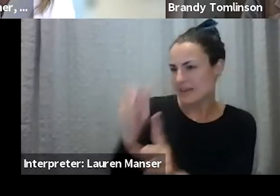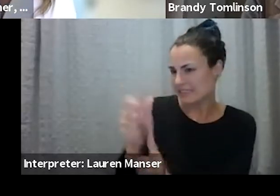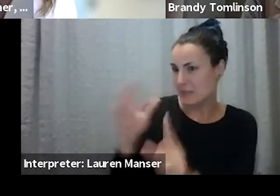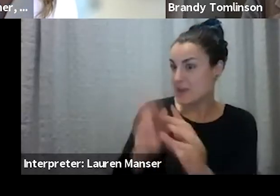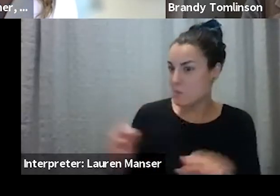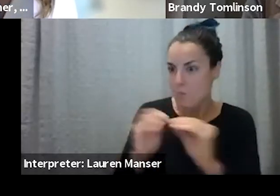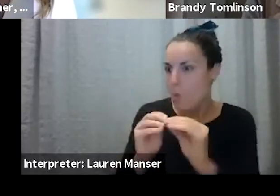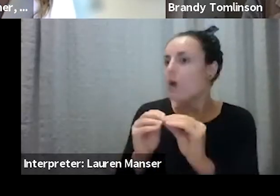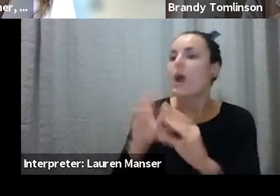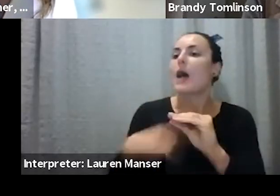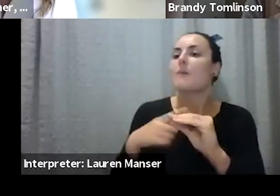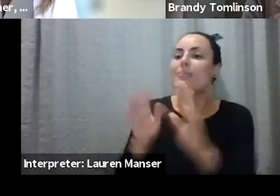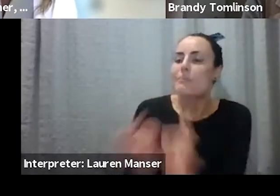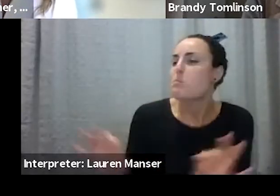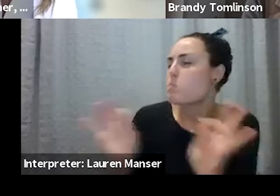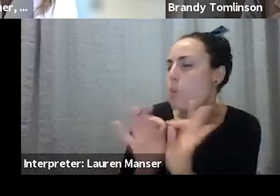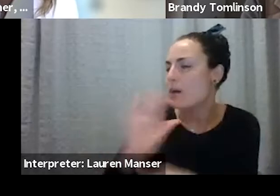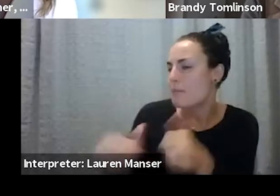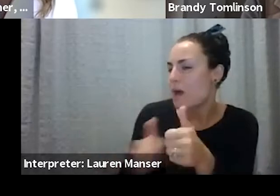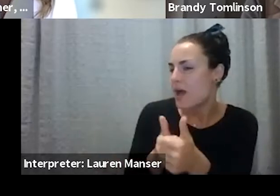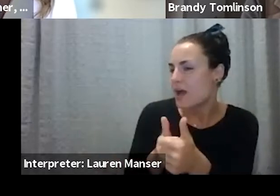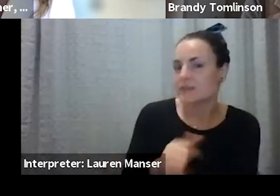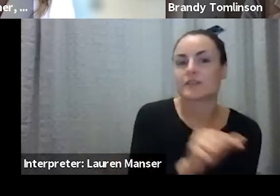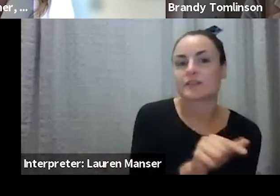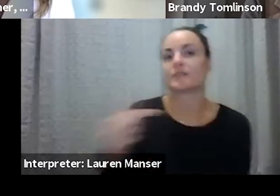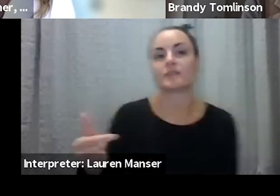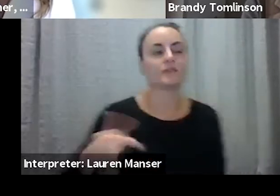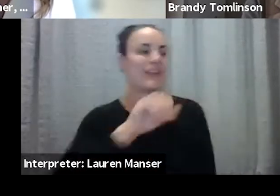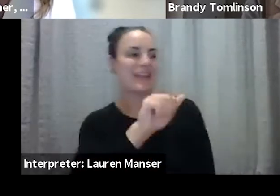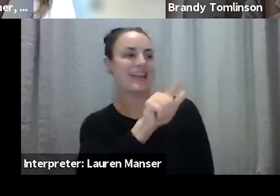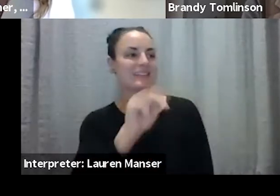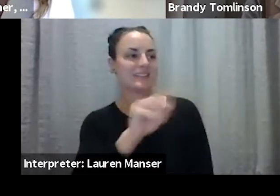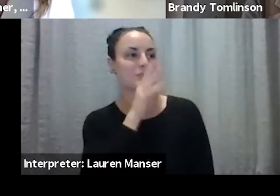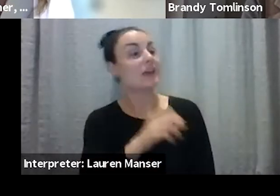And I will also say this is something that I discussed in my panel.